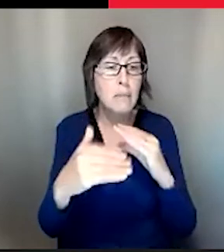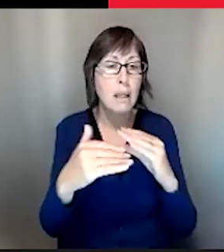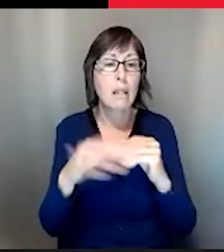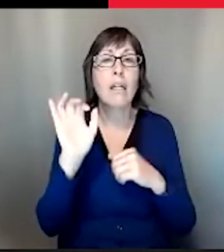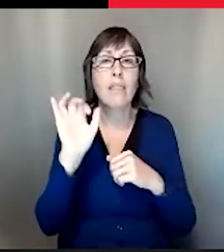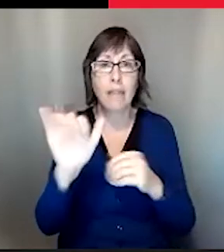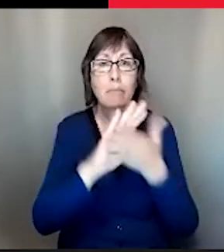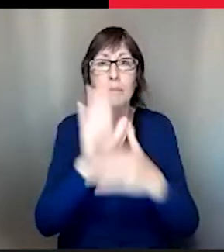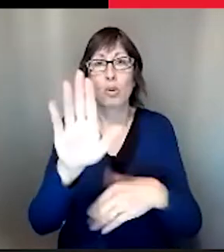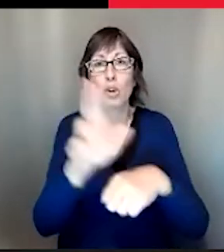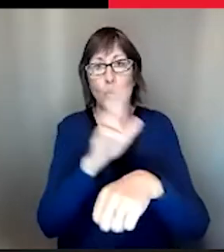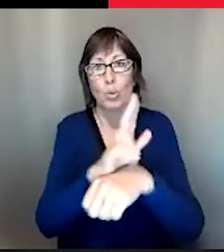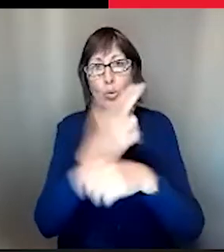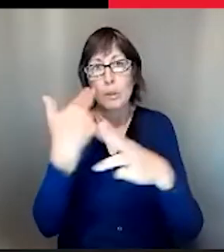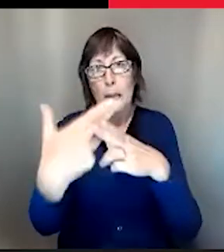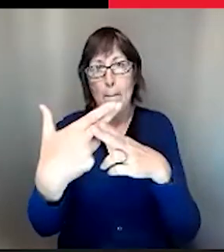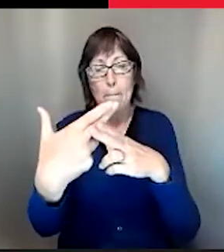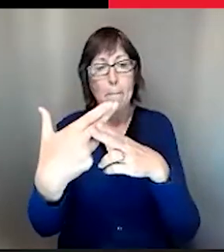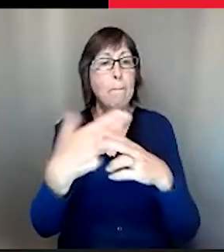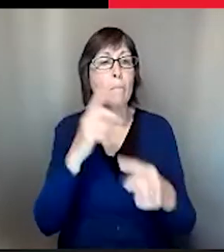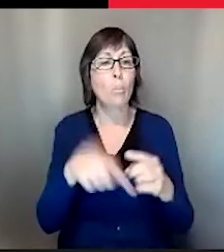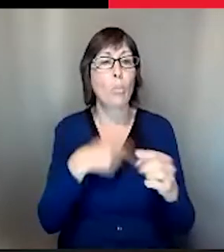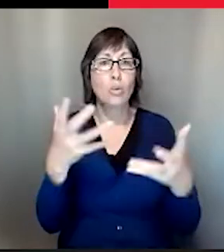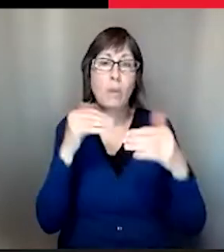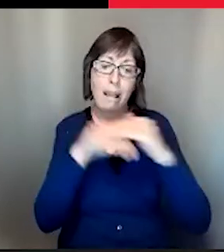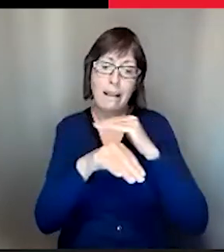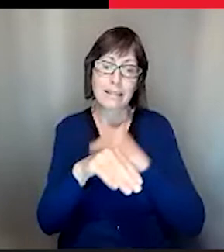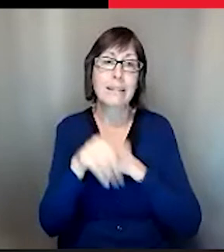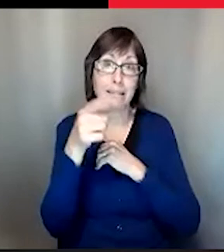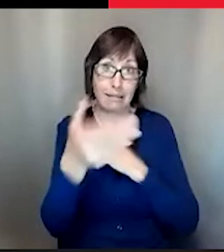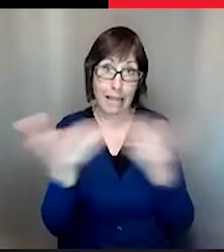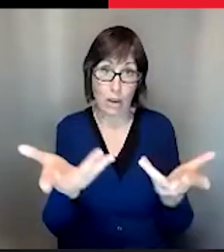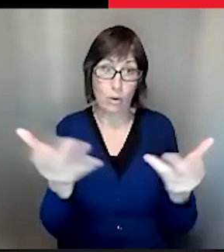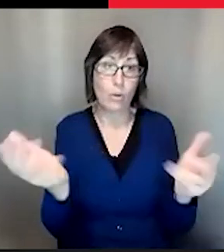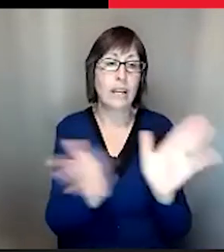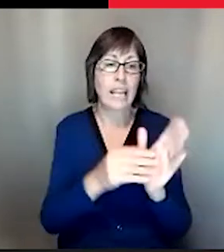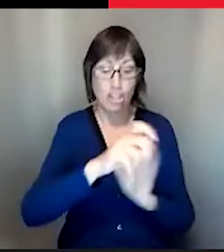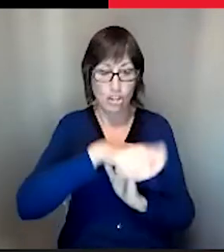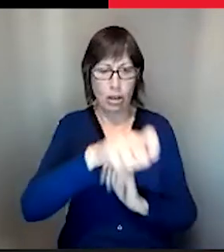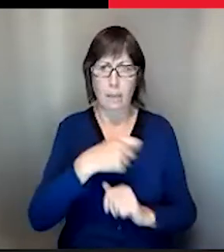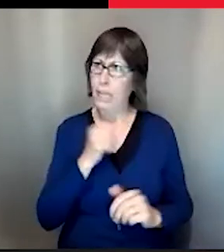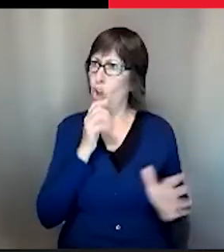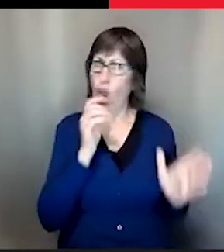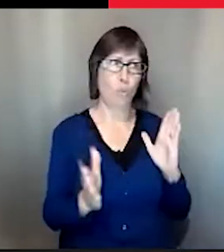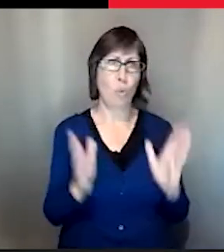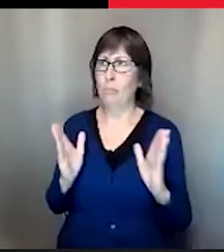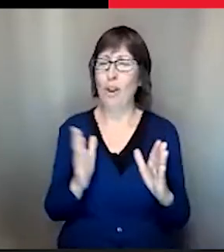whenever you need to access this platform. Then check off “I’m not a robot” and click “Submit”.